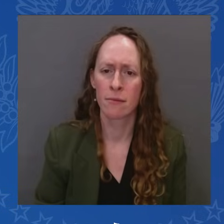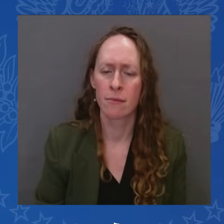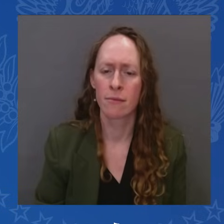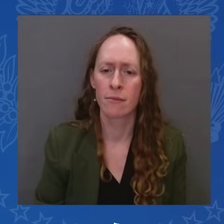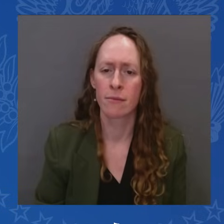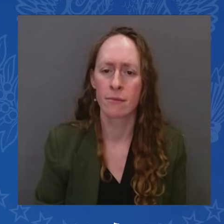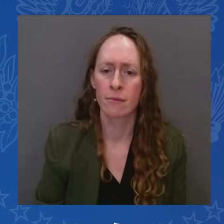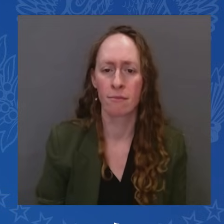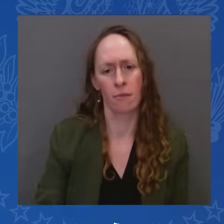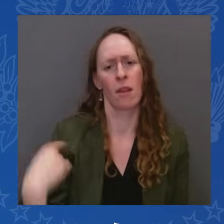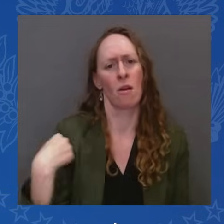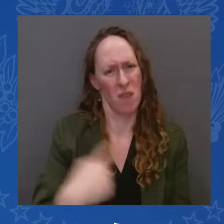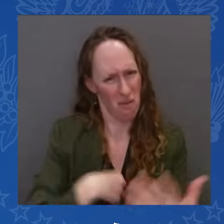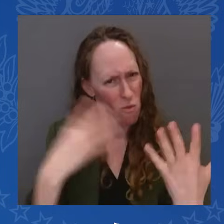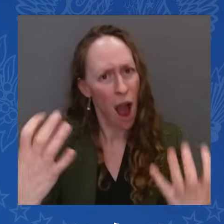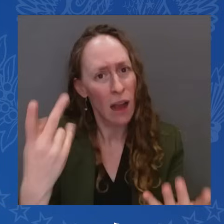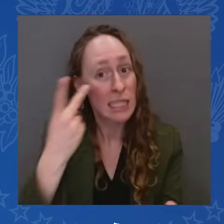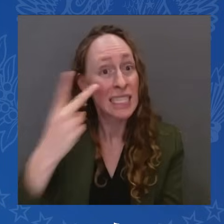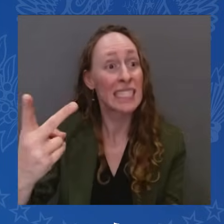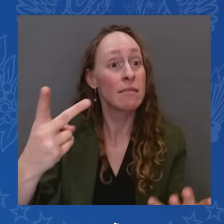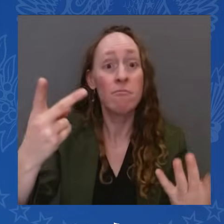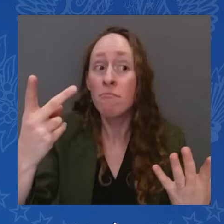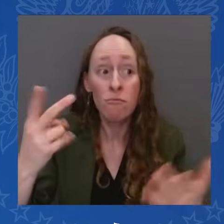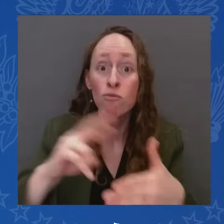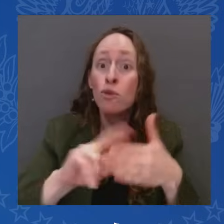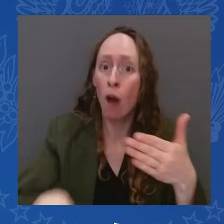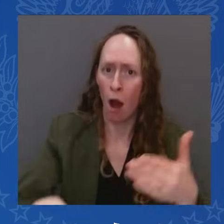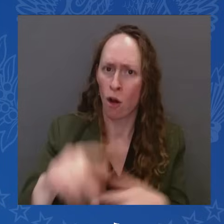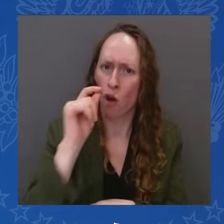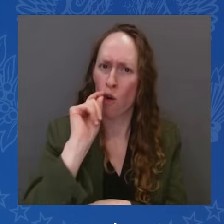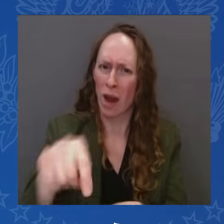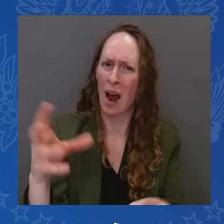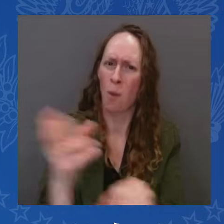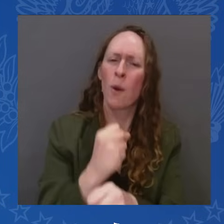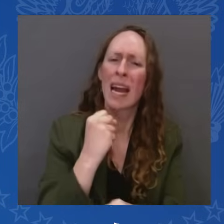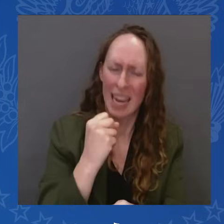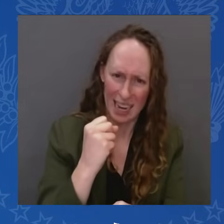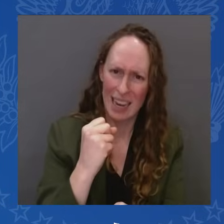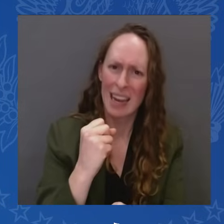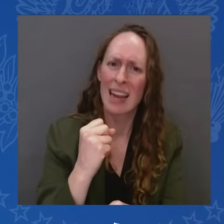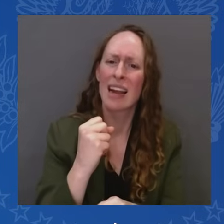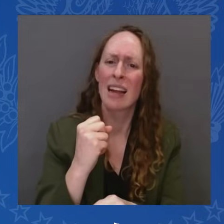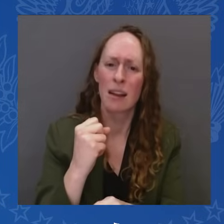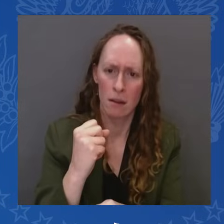that can afford to defend itself today and deter further aggression. That's our objective.